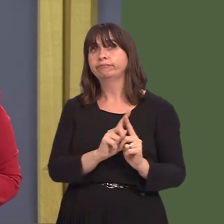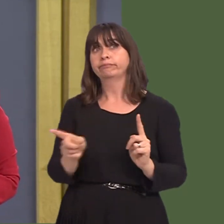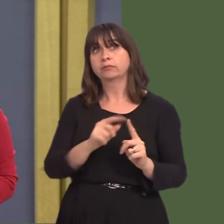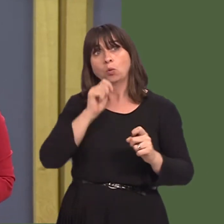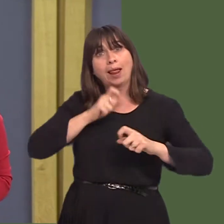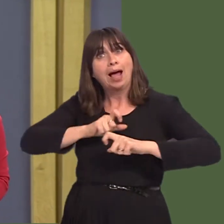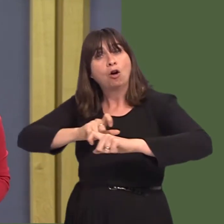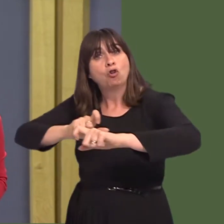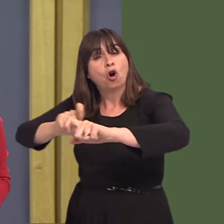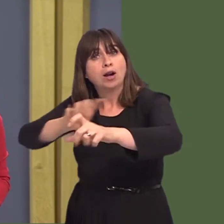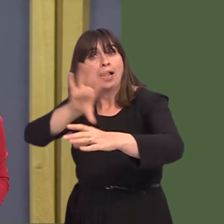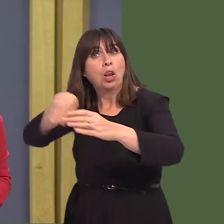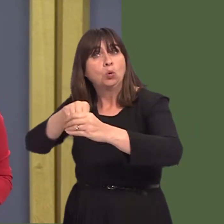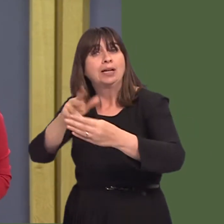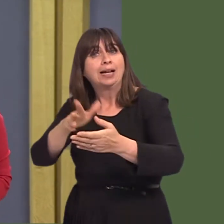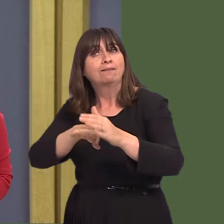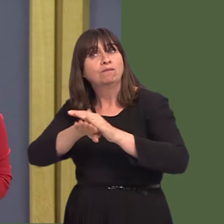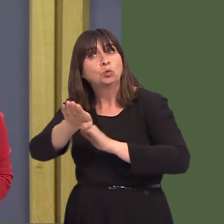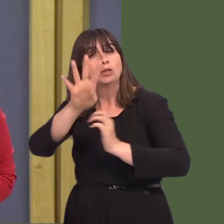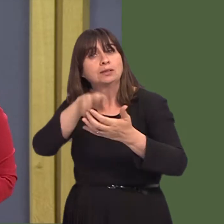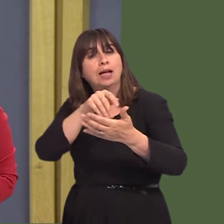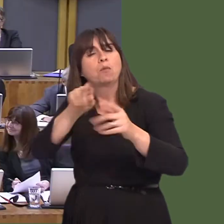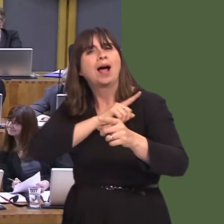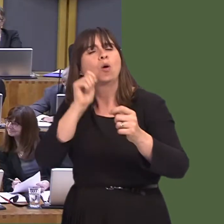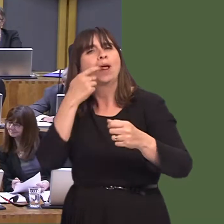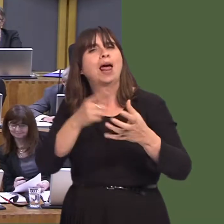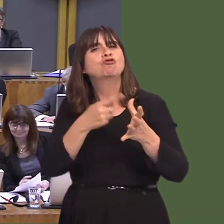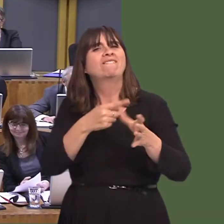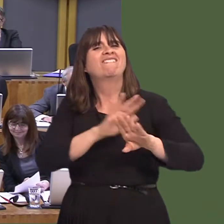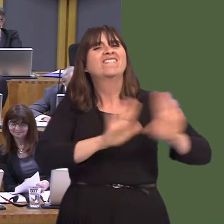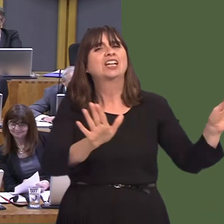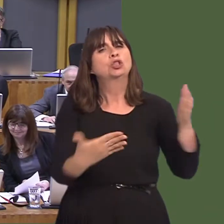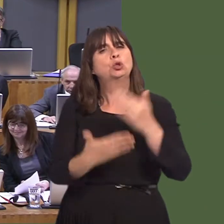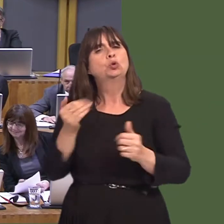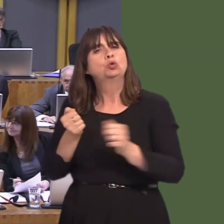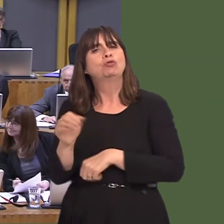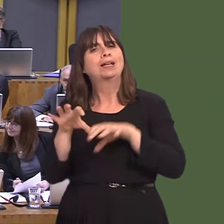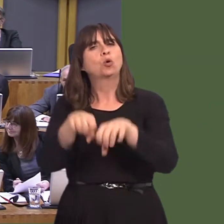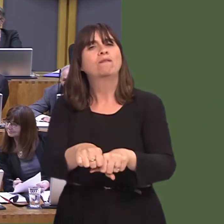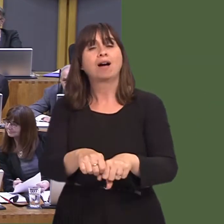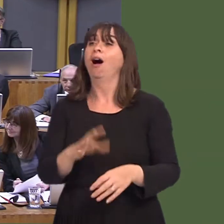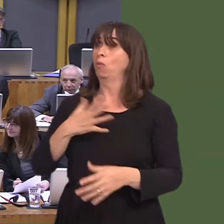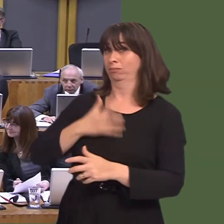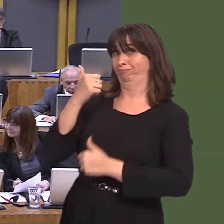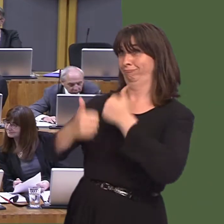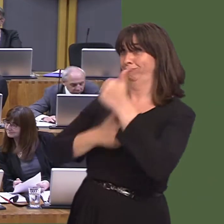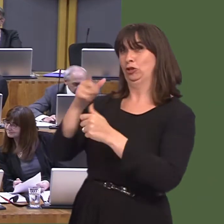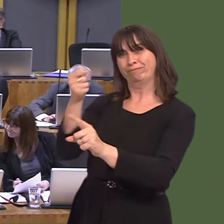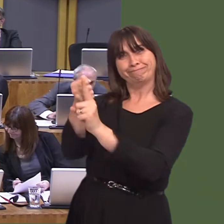and included in any future timetabling under the new franchise? Carwyn Jones AM: Well, first of all, can I congratulate the Member for what she has done?